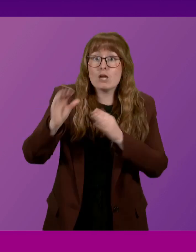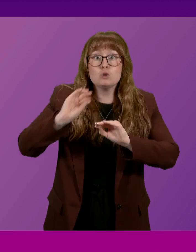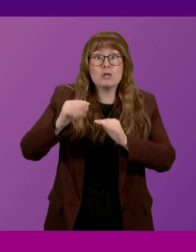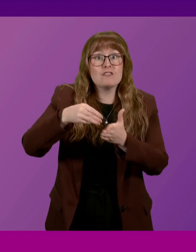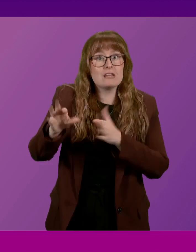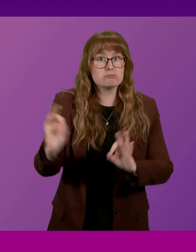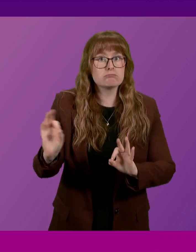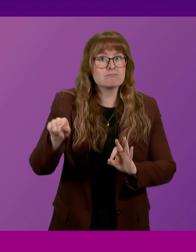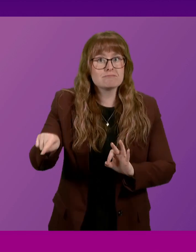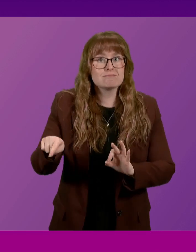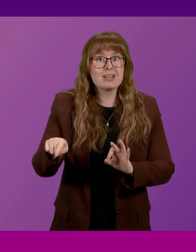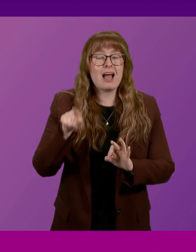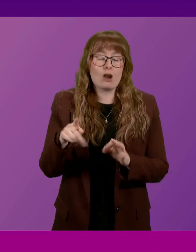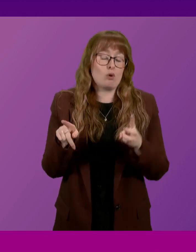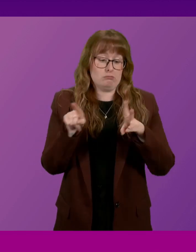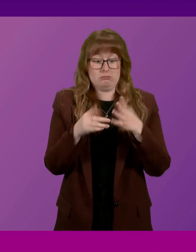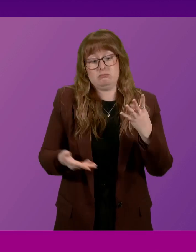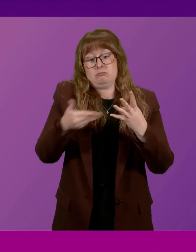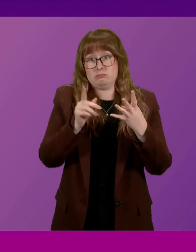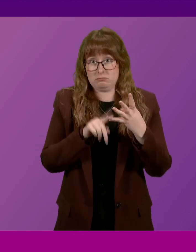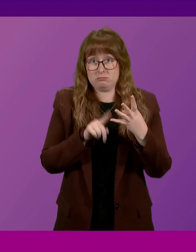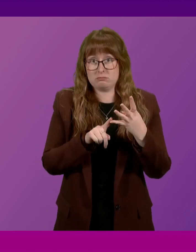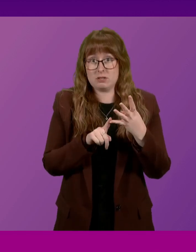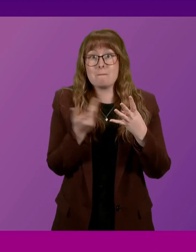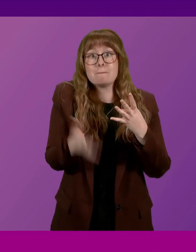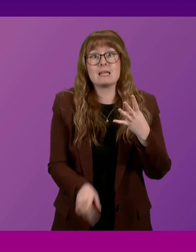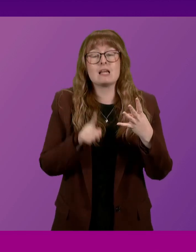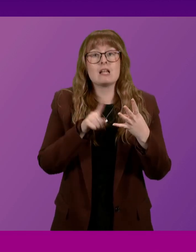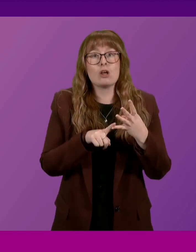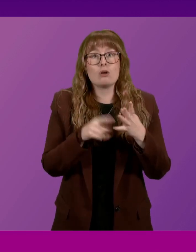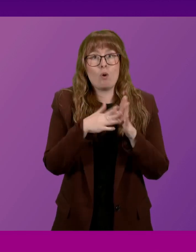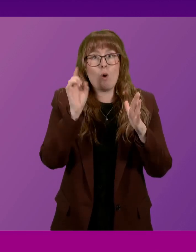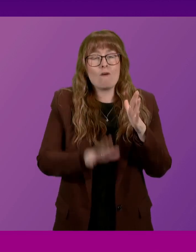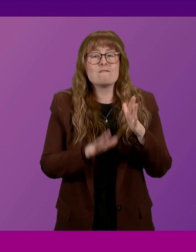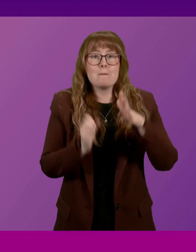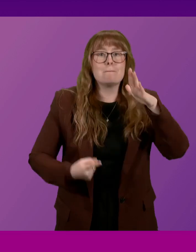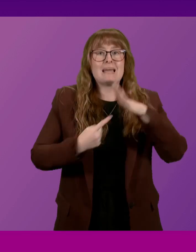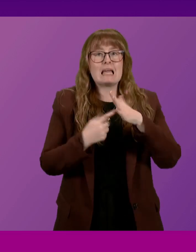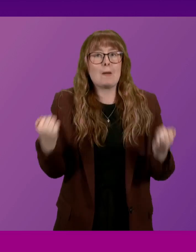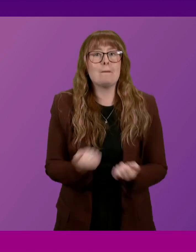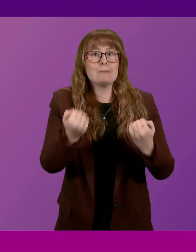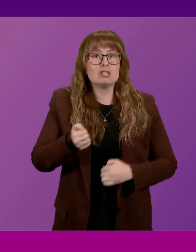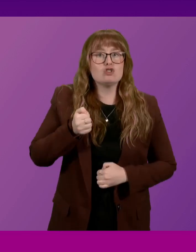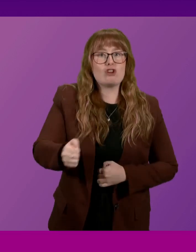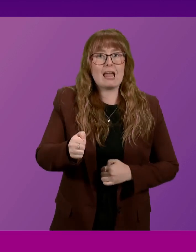and we have just added to that the abolition of peak rail fares for good.